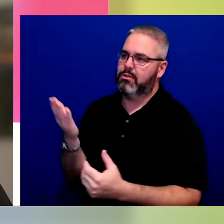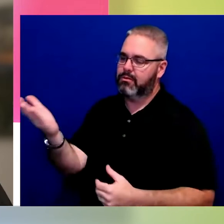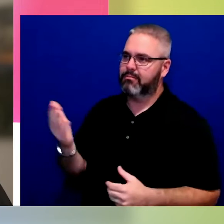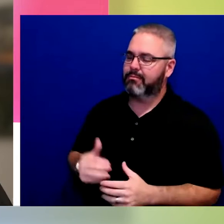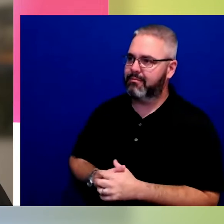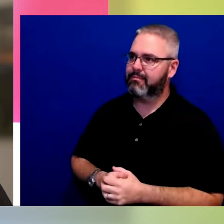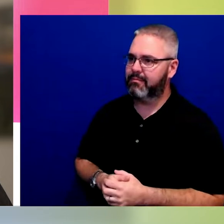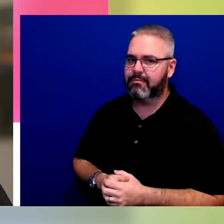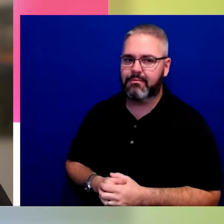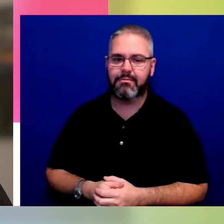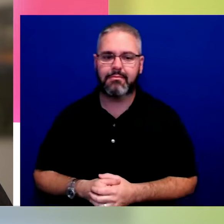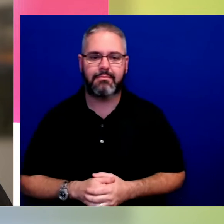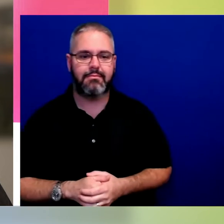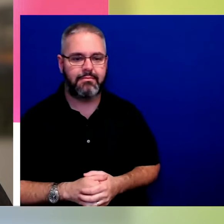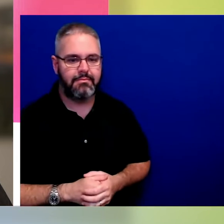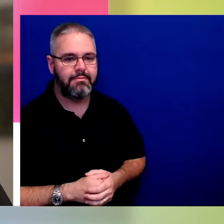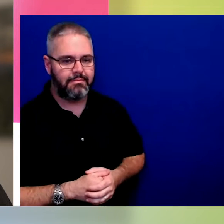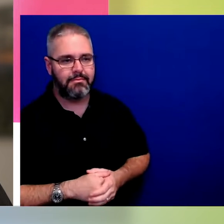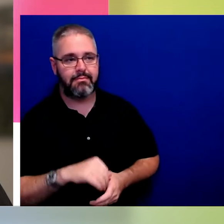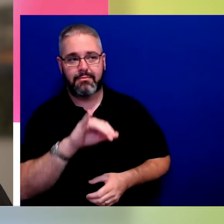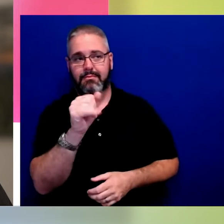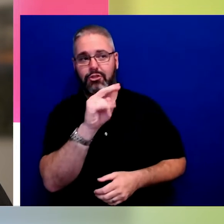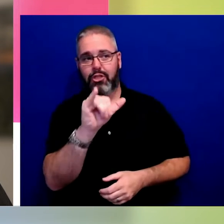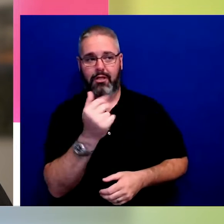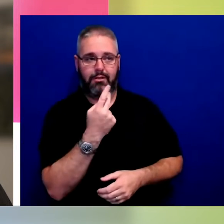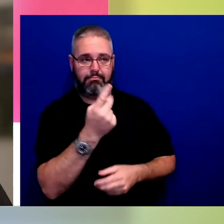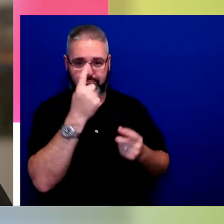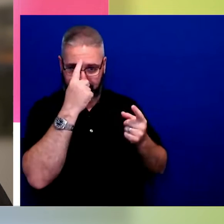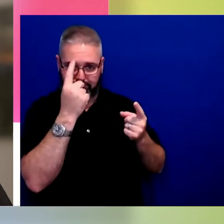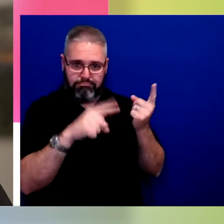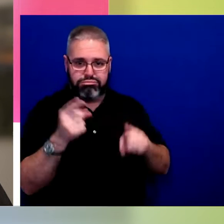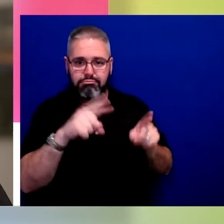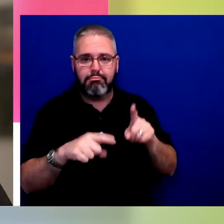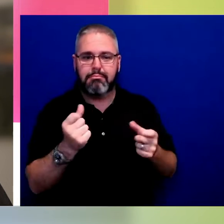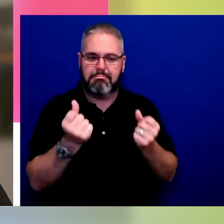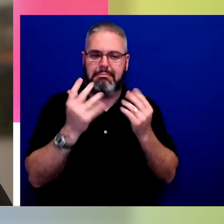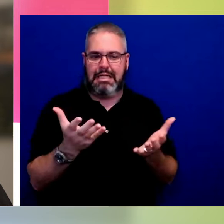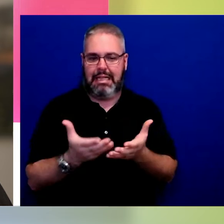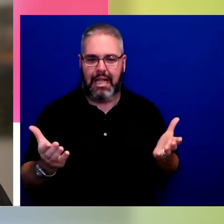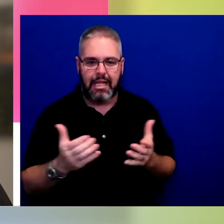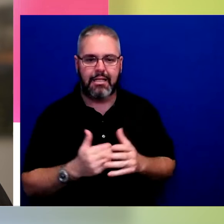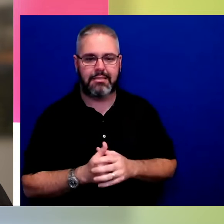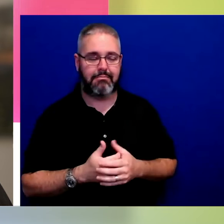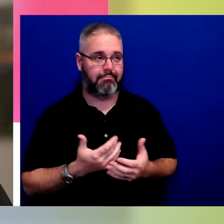Jenny, we may agree on many things, but it's doubtful we will ever agree